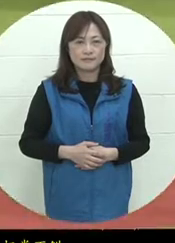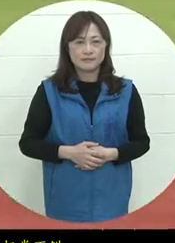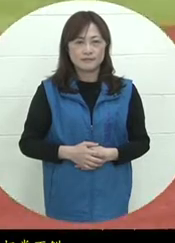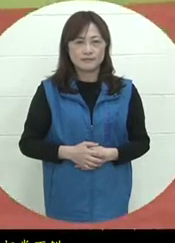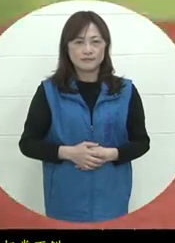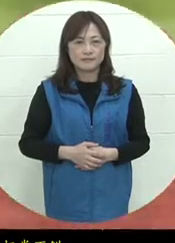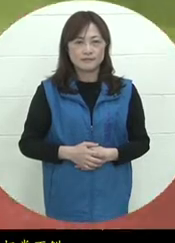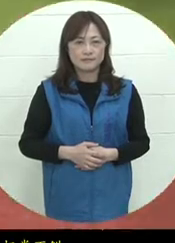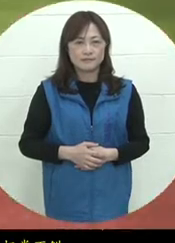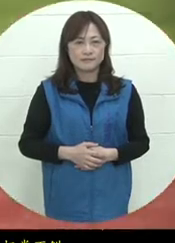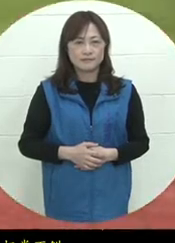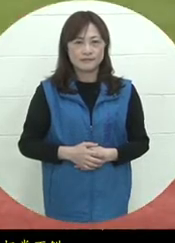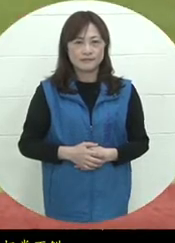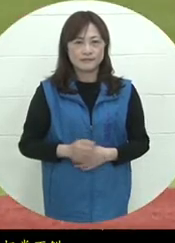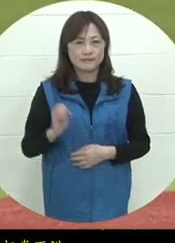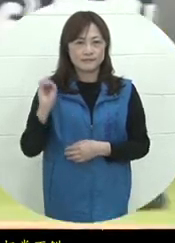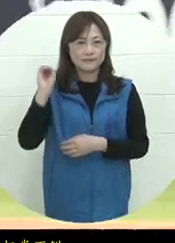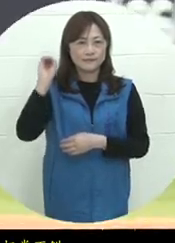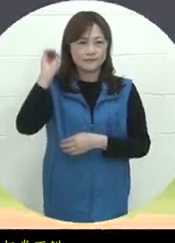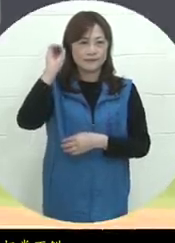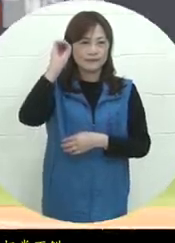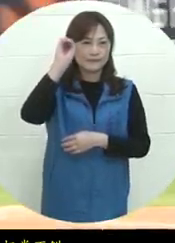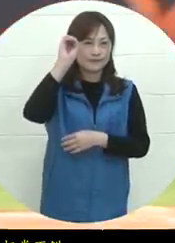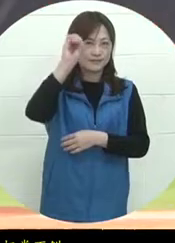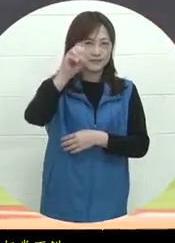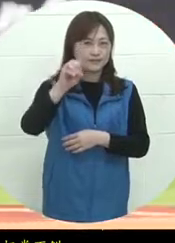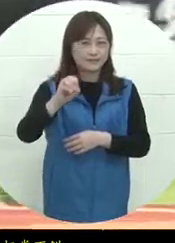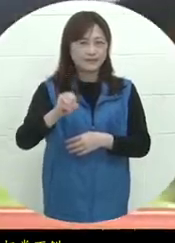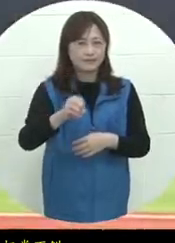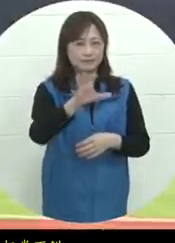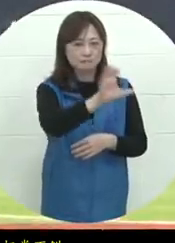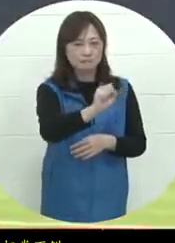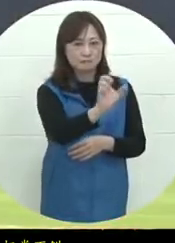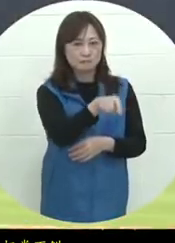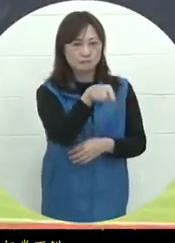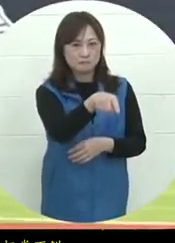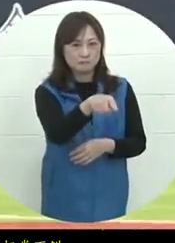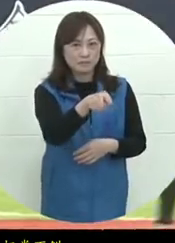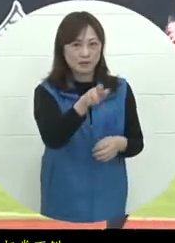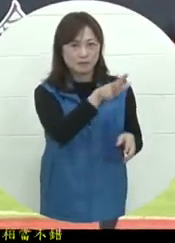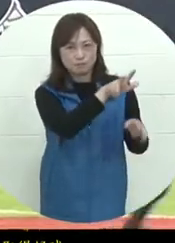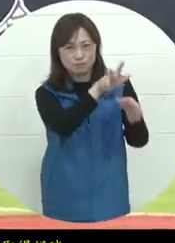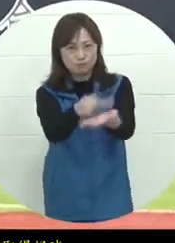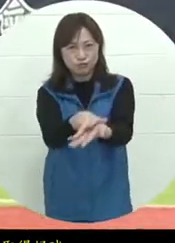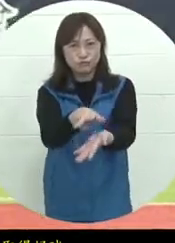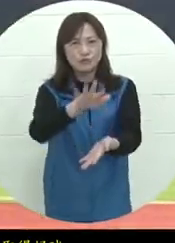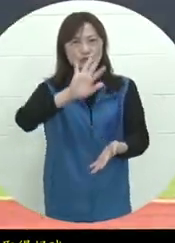The third pitch was an attack in the opposite direction and the right-hander pounced. But, There was no way to intercept the ball